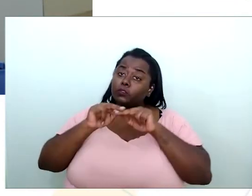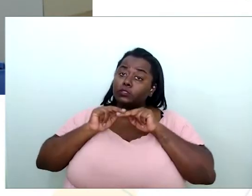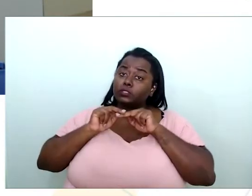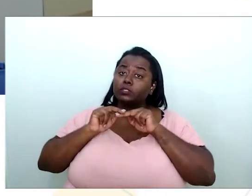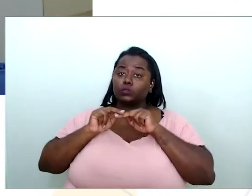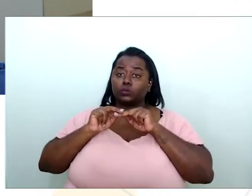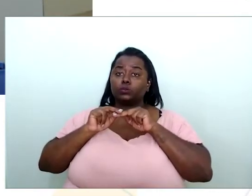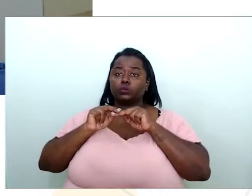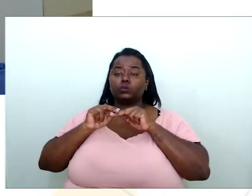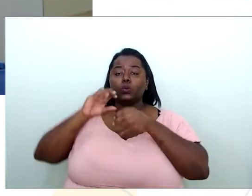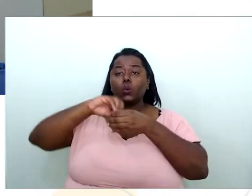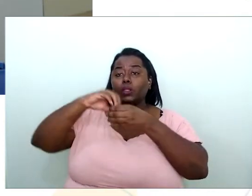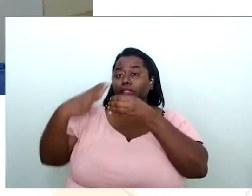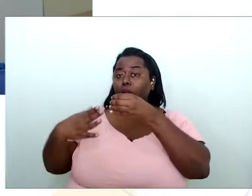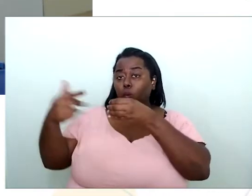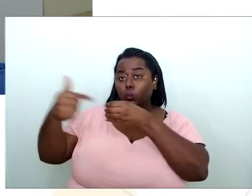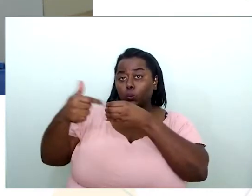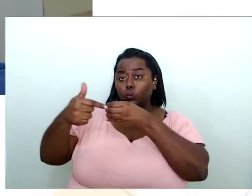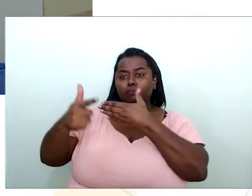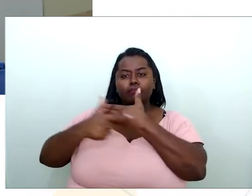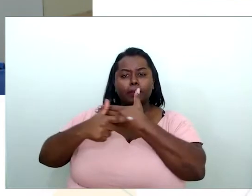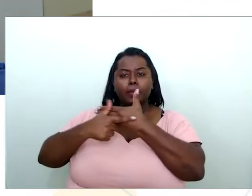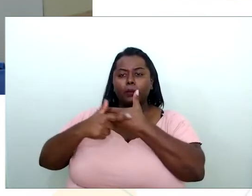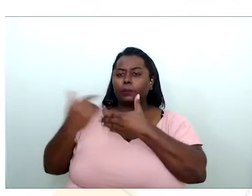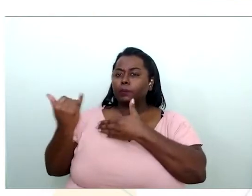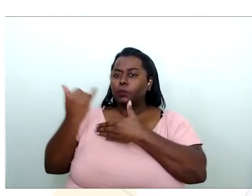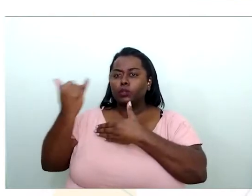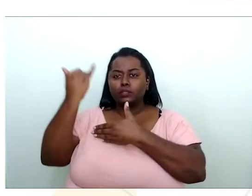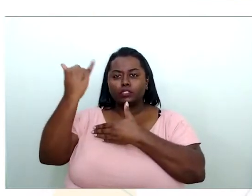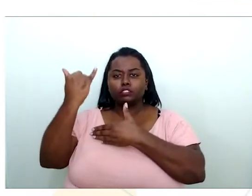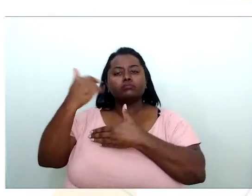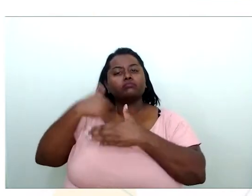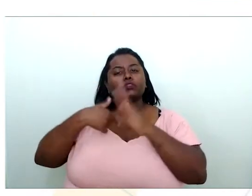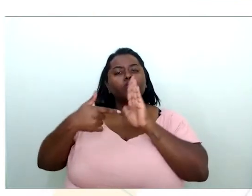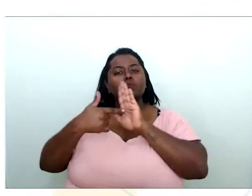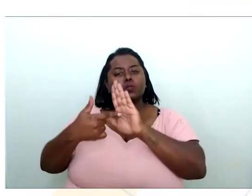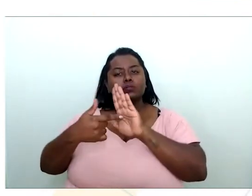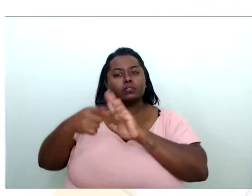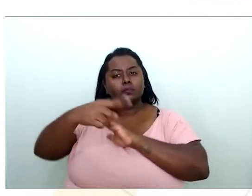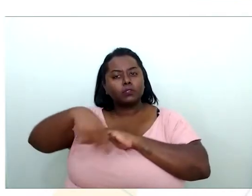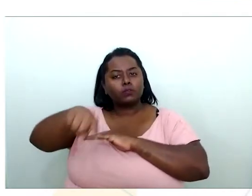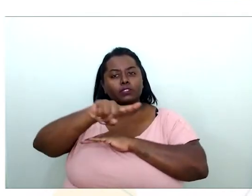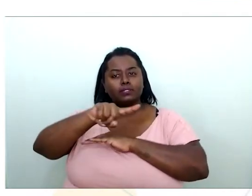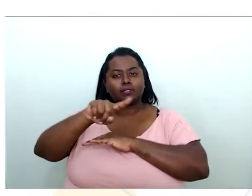so the role of content is very important let me illustrate that by by this